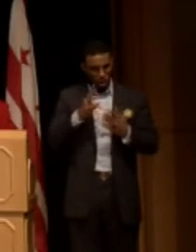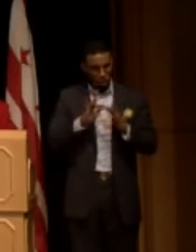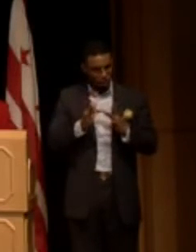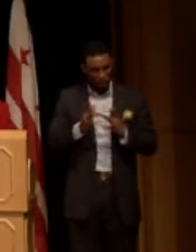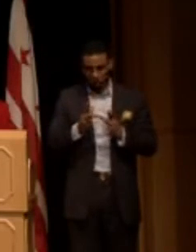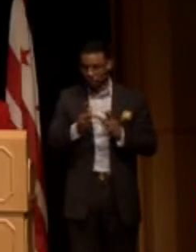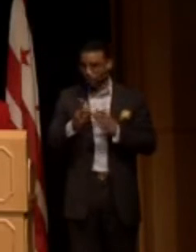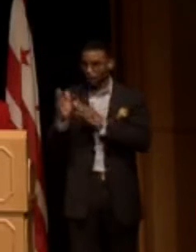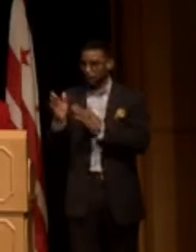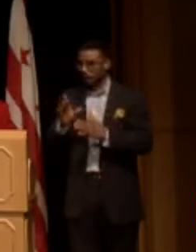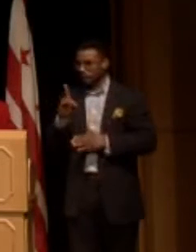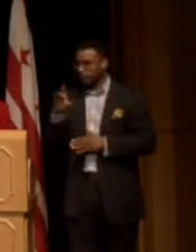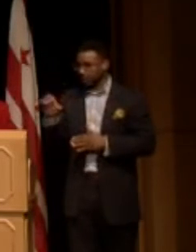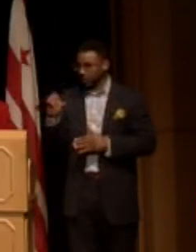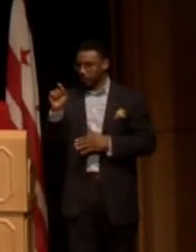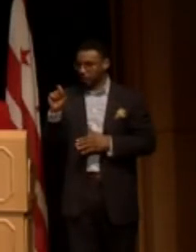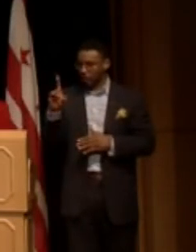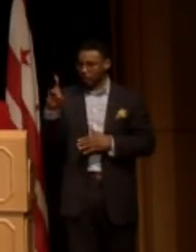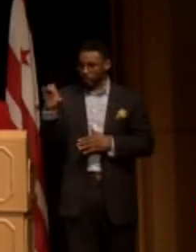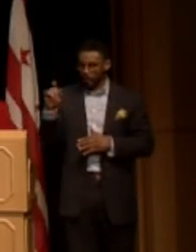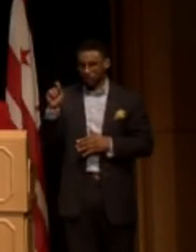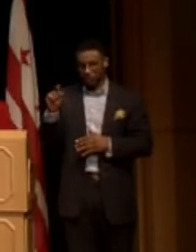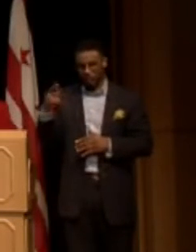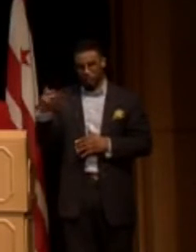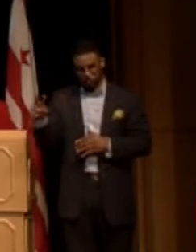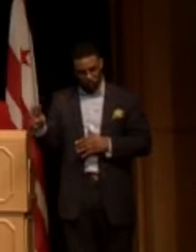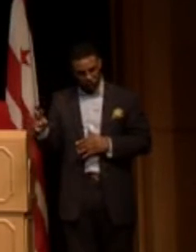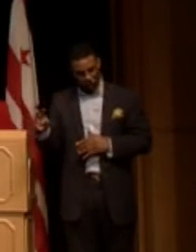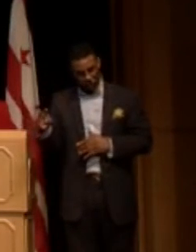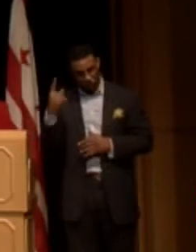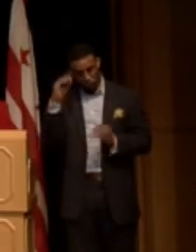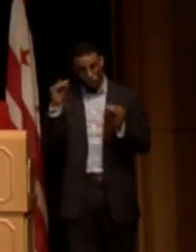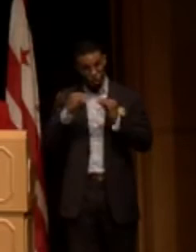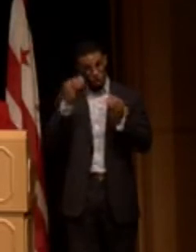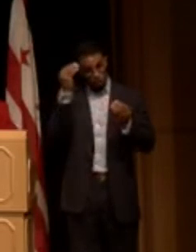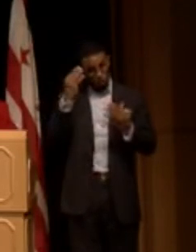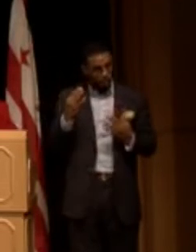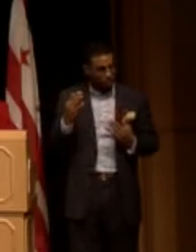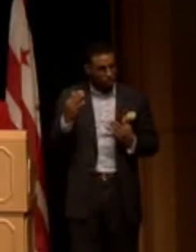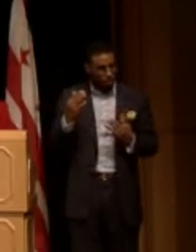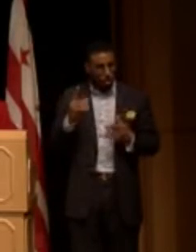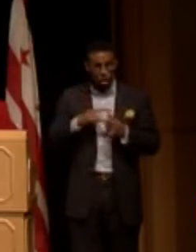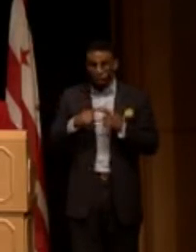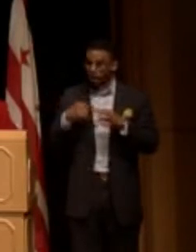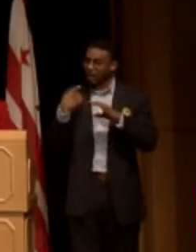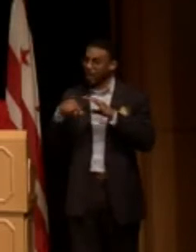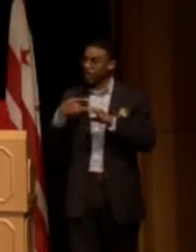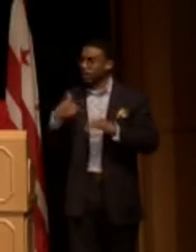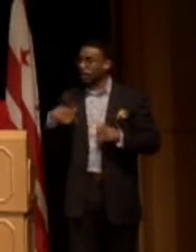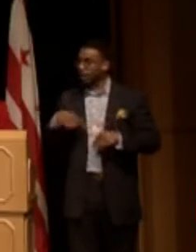PLANDC.DC.GOV FOR MORE INFORMATION OR E-MAIL US AT